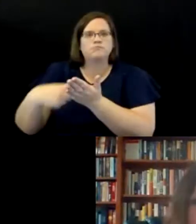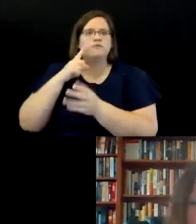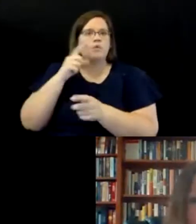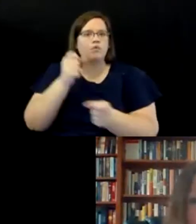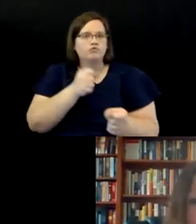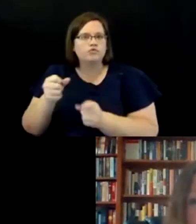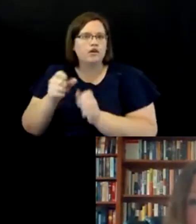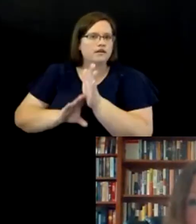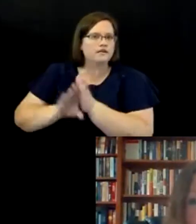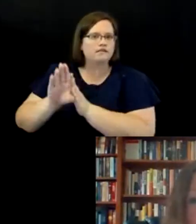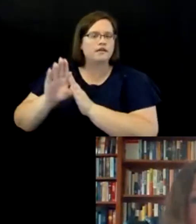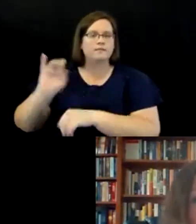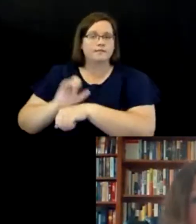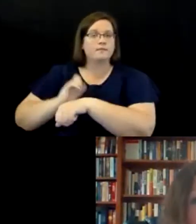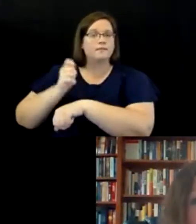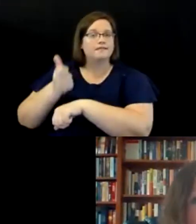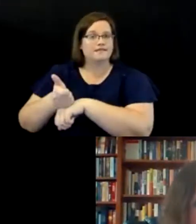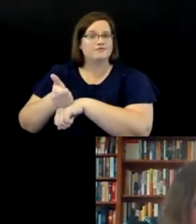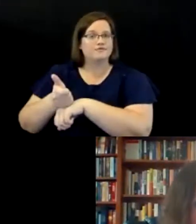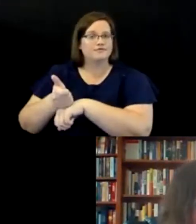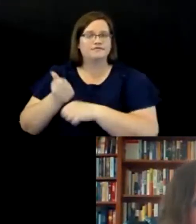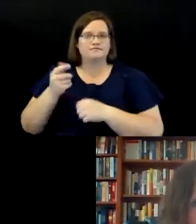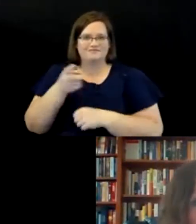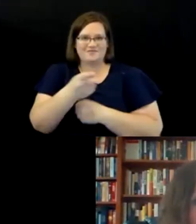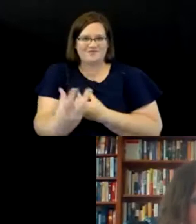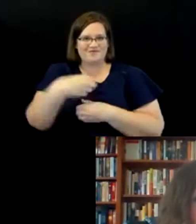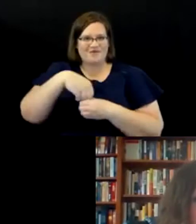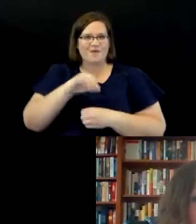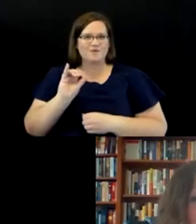and implementation, as have many of you. It's very much been a team